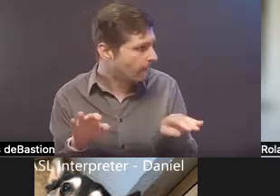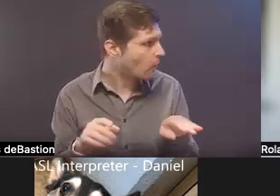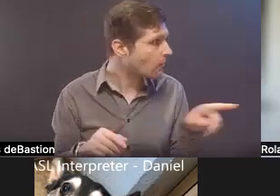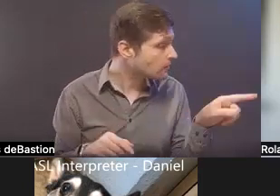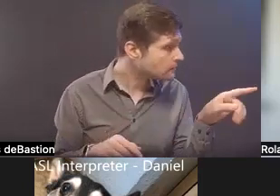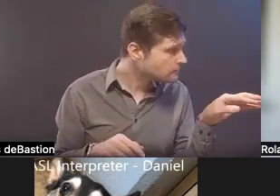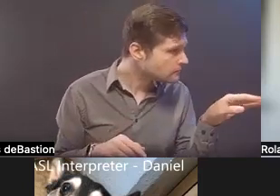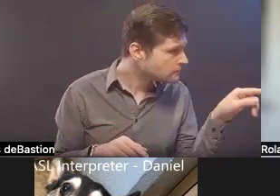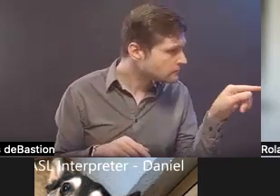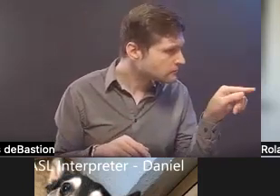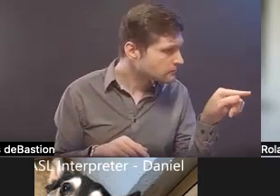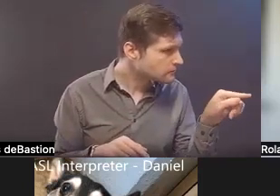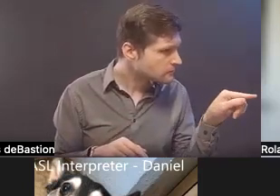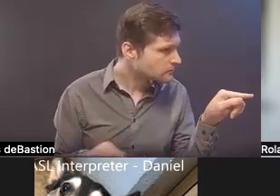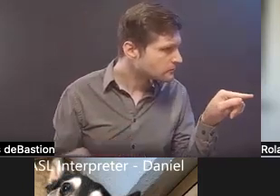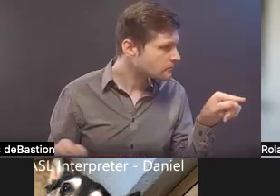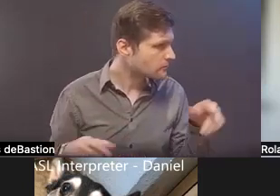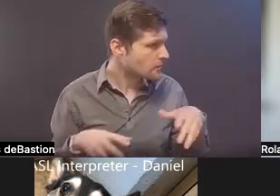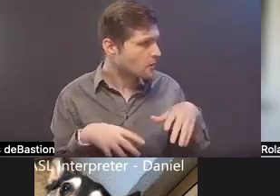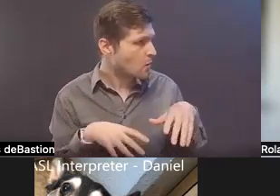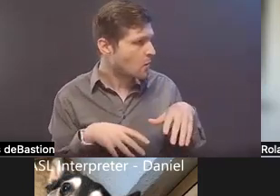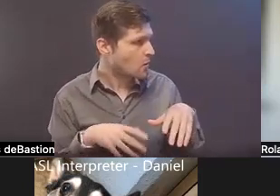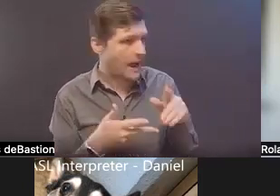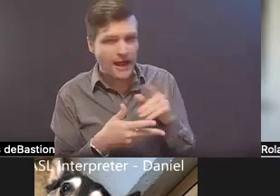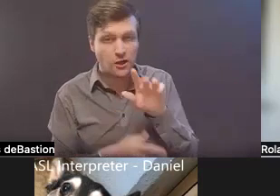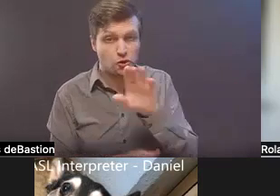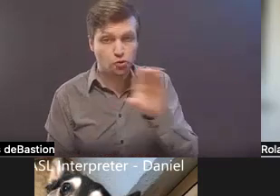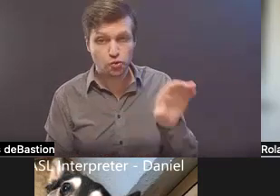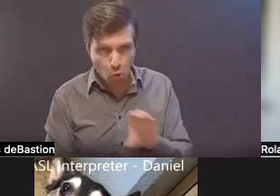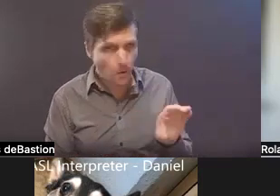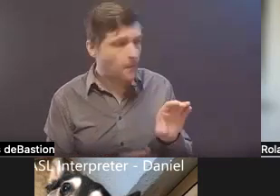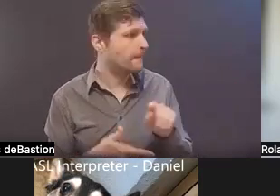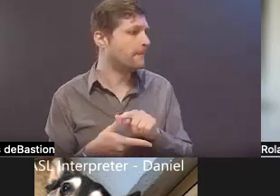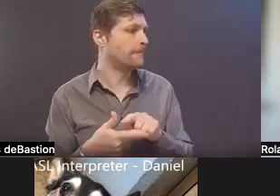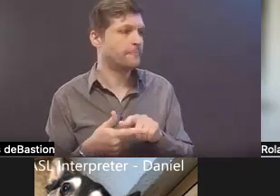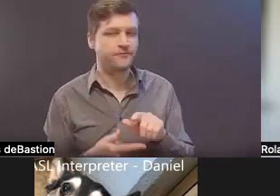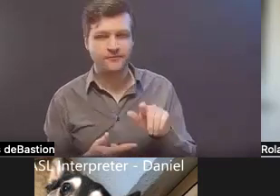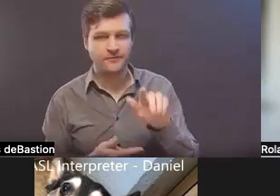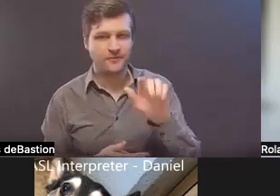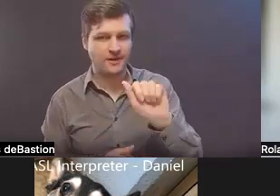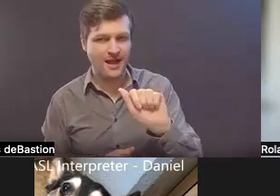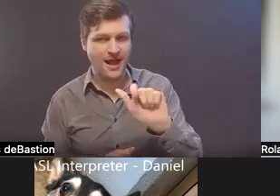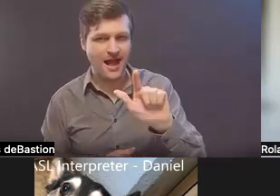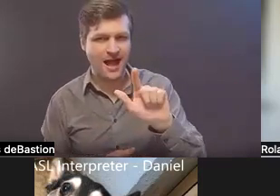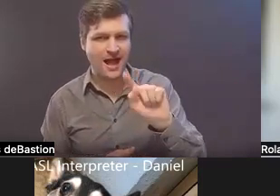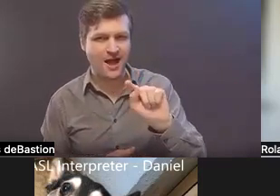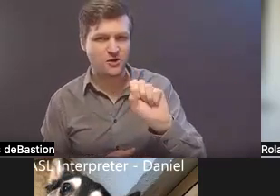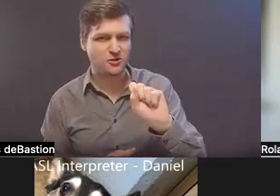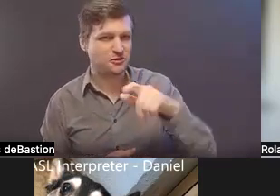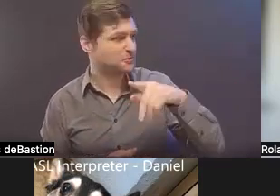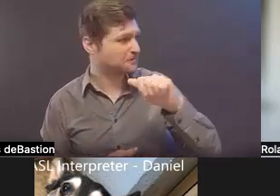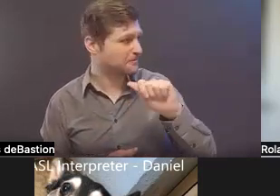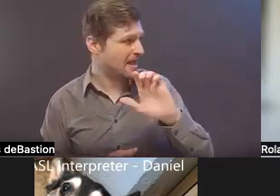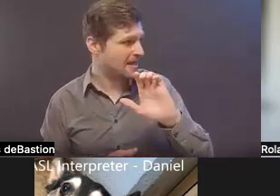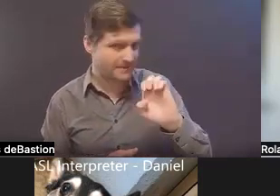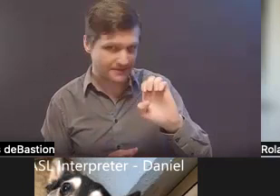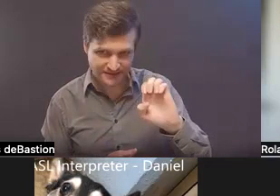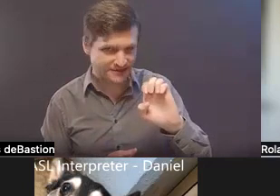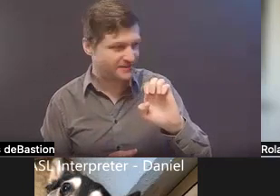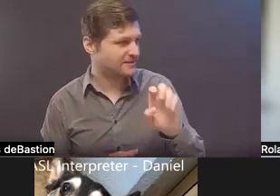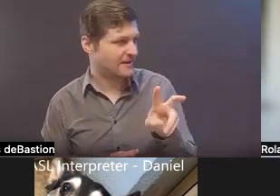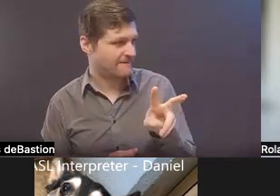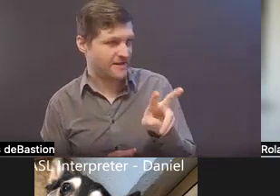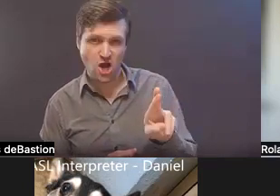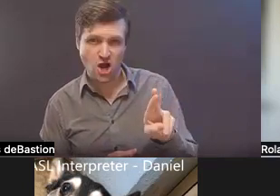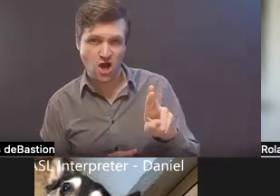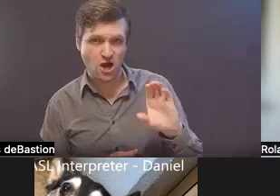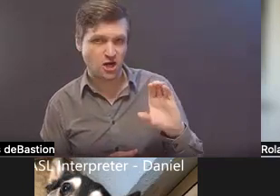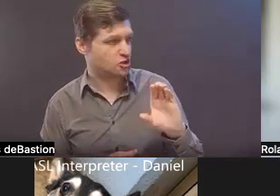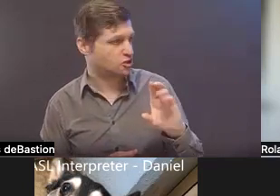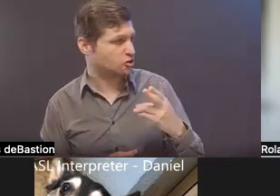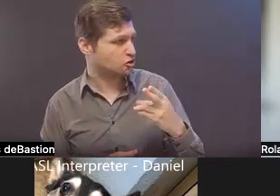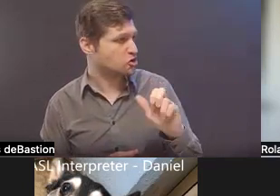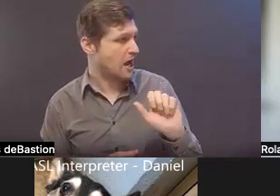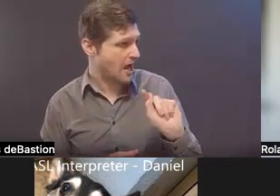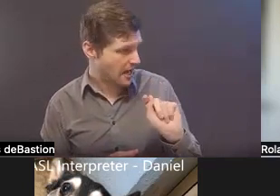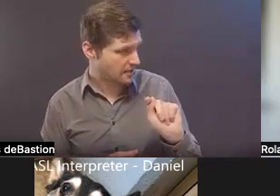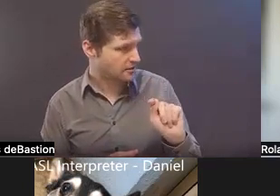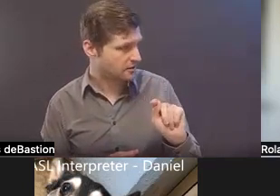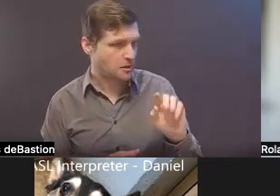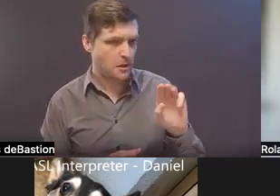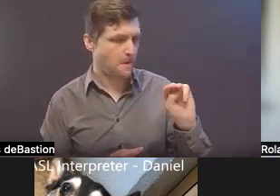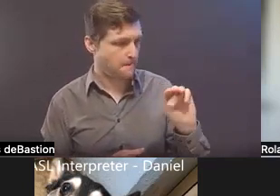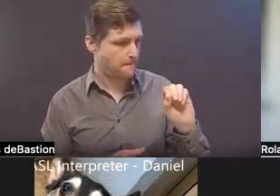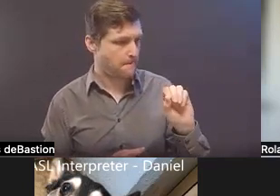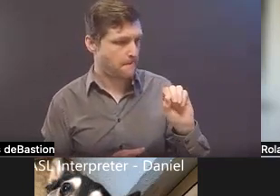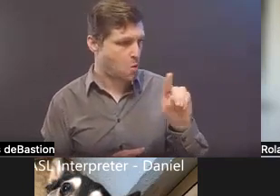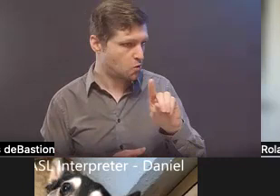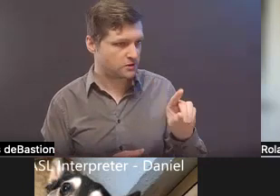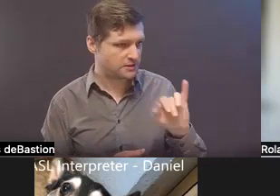or of an example of a platform that has these options? Like Zoom, or AltSpace, or the VR Chat,